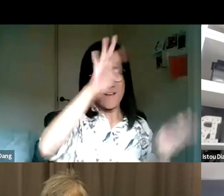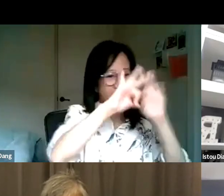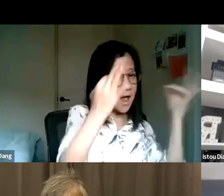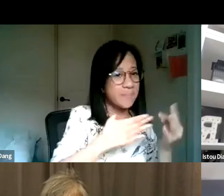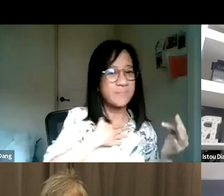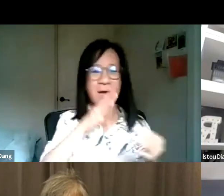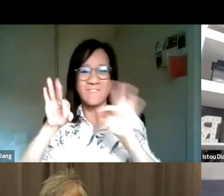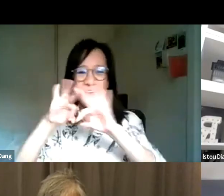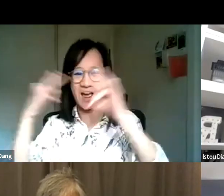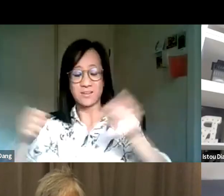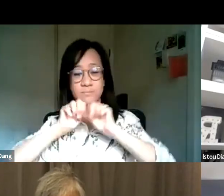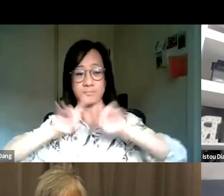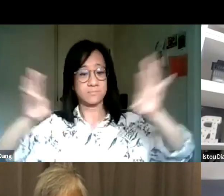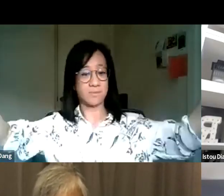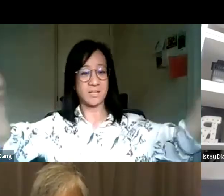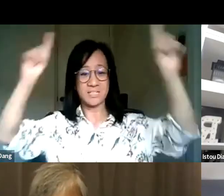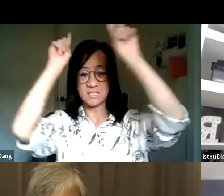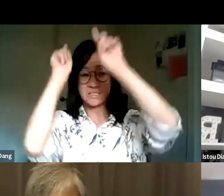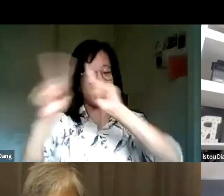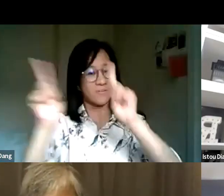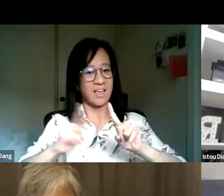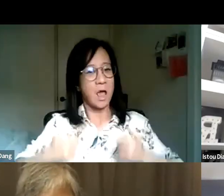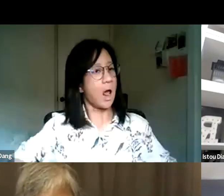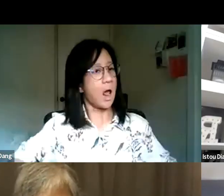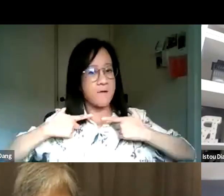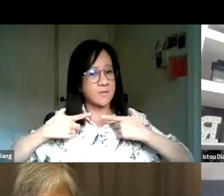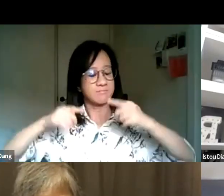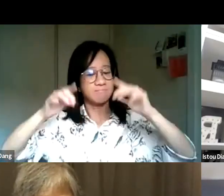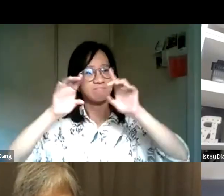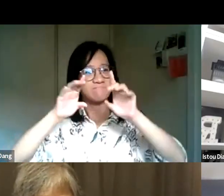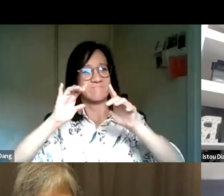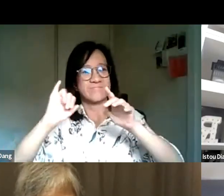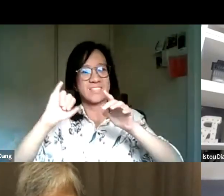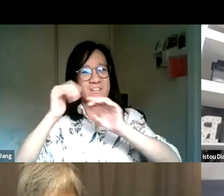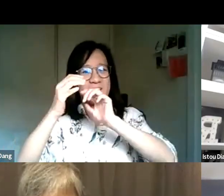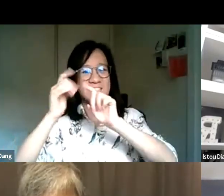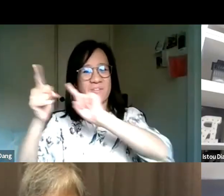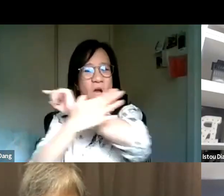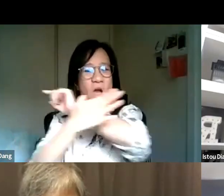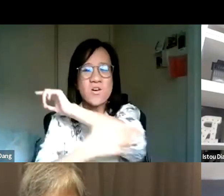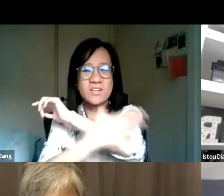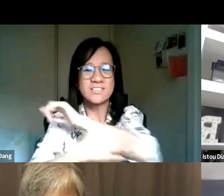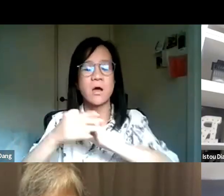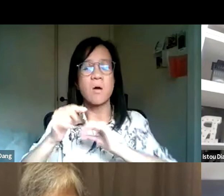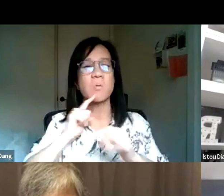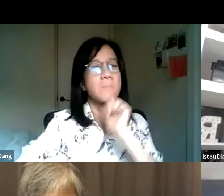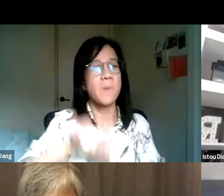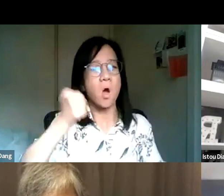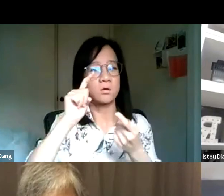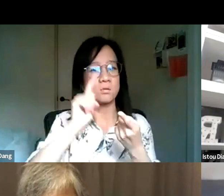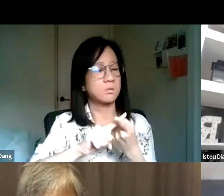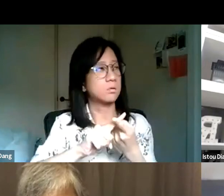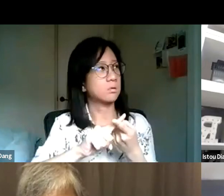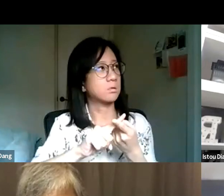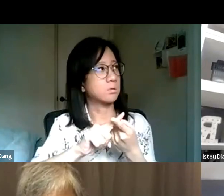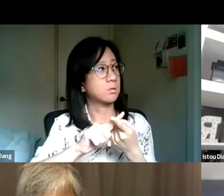out all over. My dad's family and my mom's family lived all over the place. They lived in different countries.